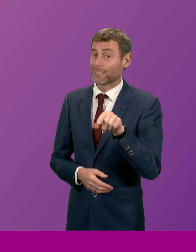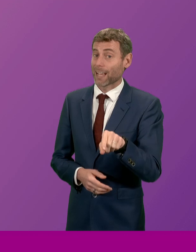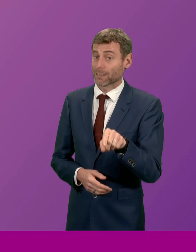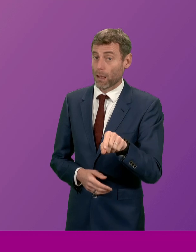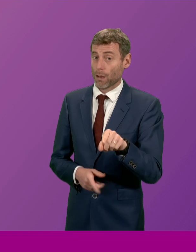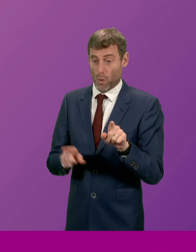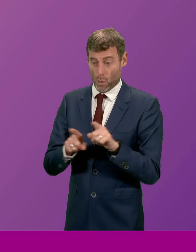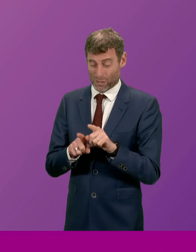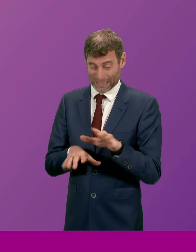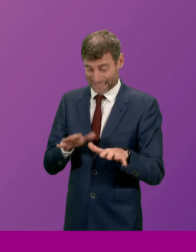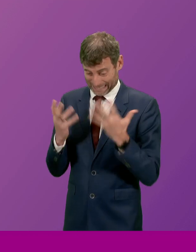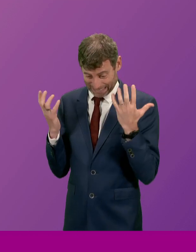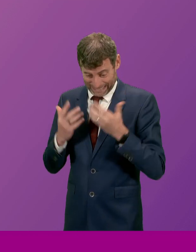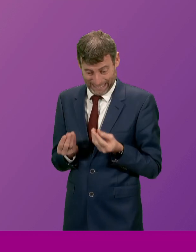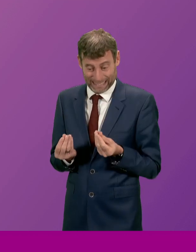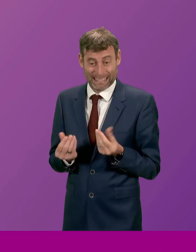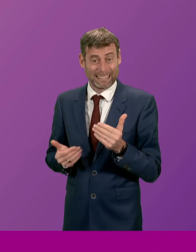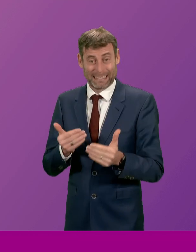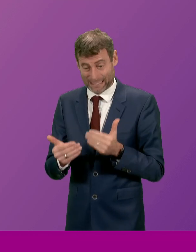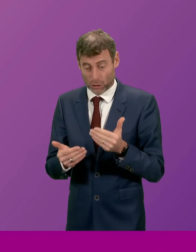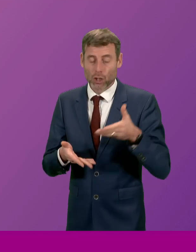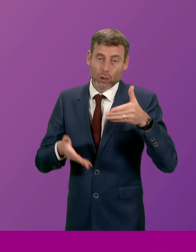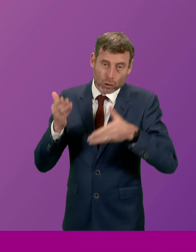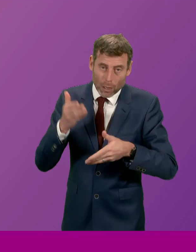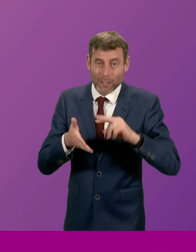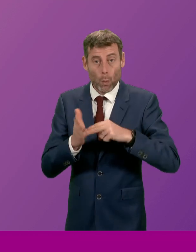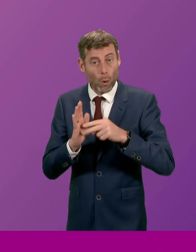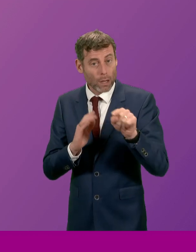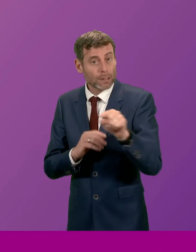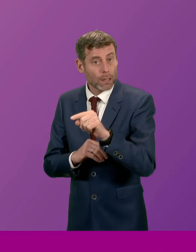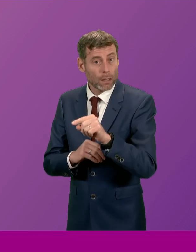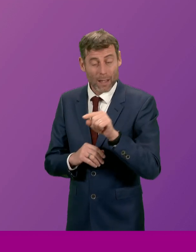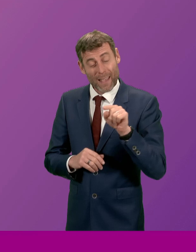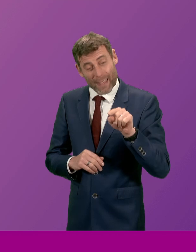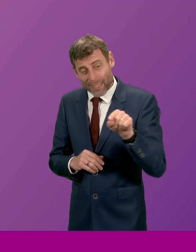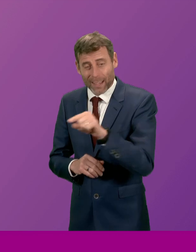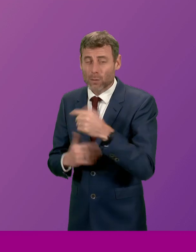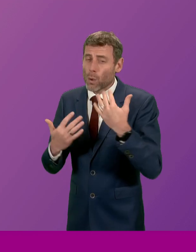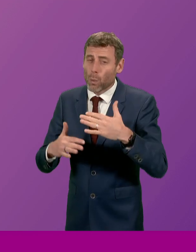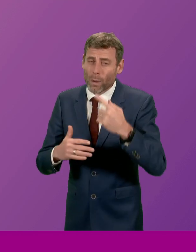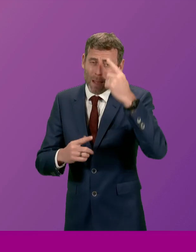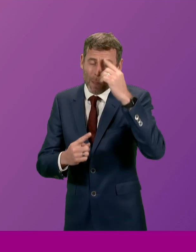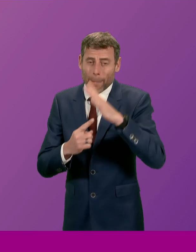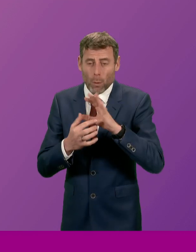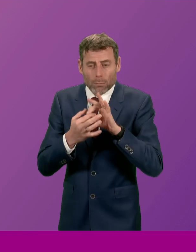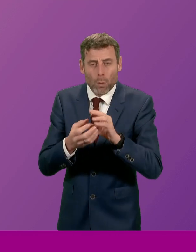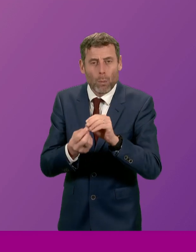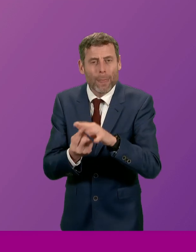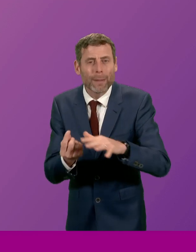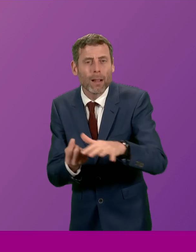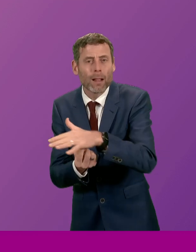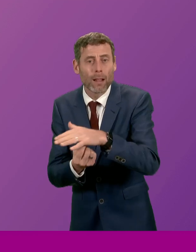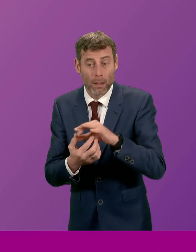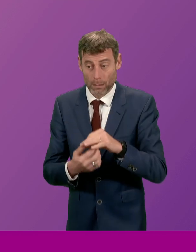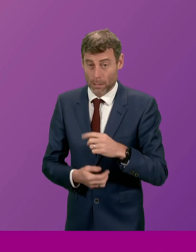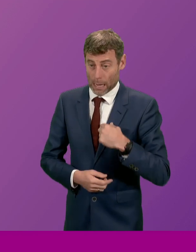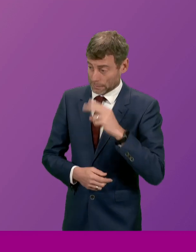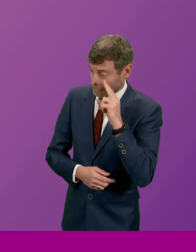charitable organisations that do vital work in our constituencies to help people who are vulnerable,